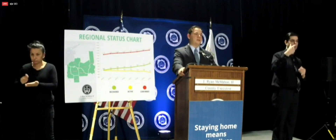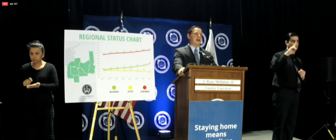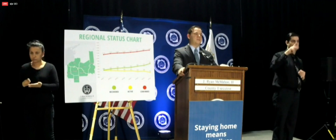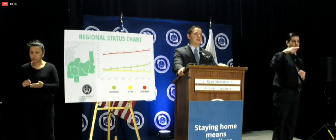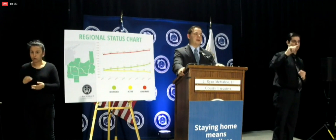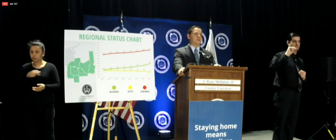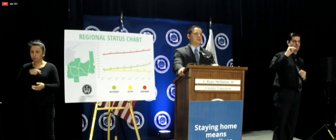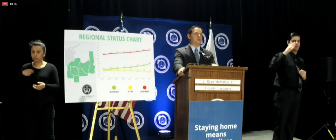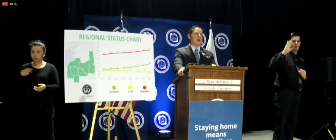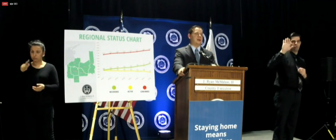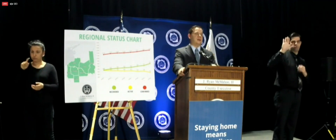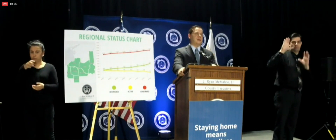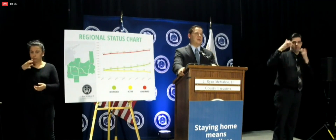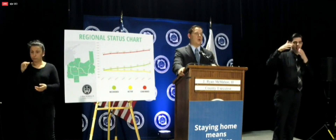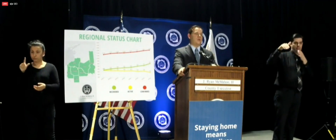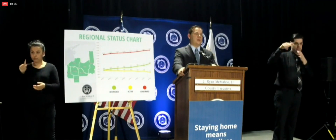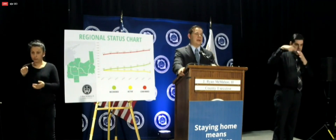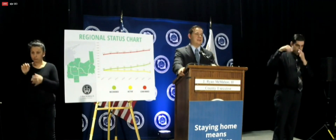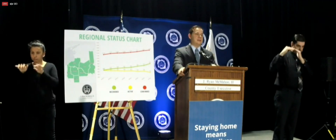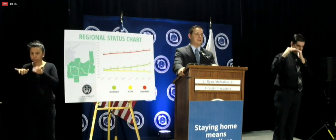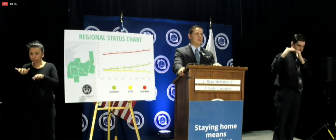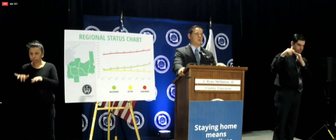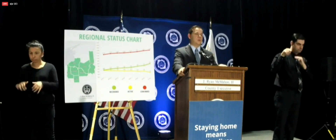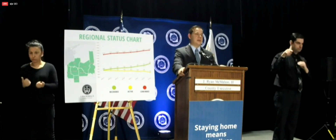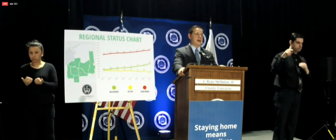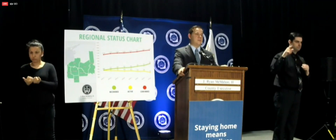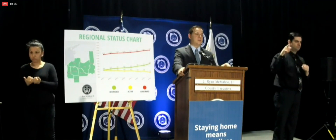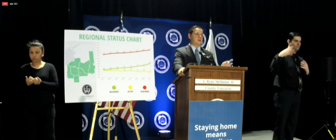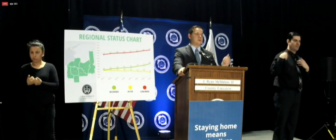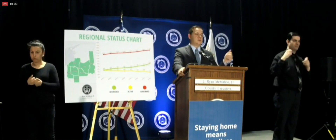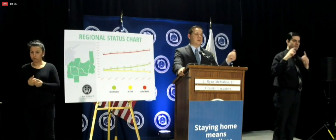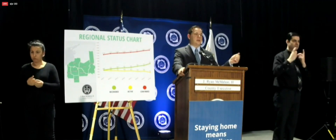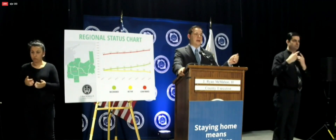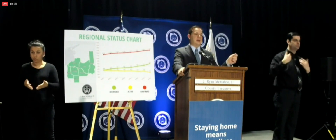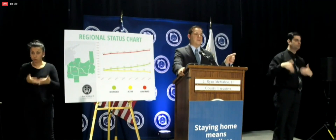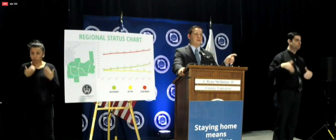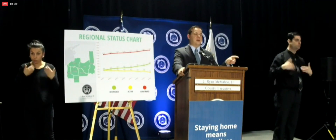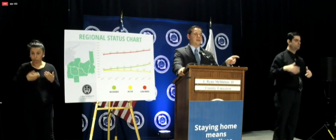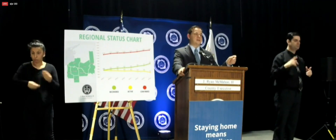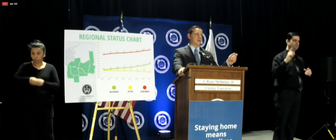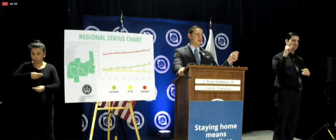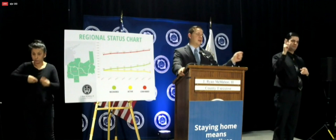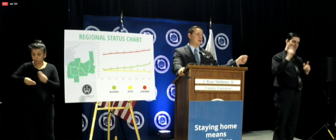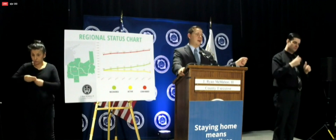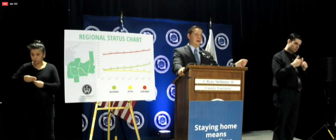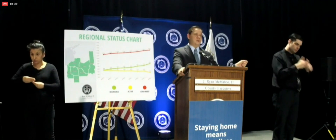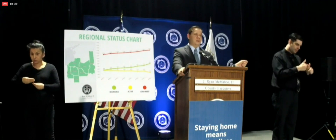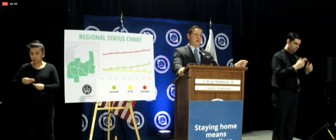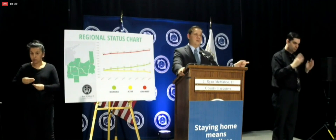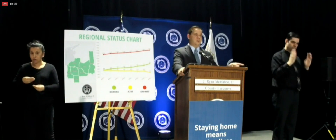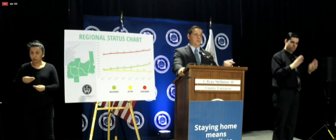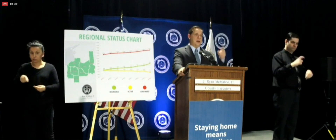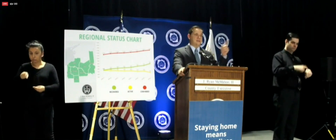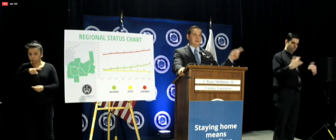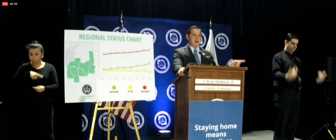WITH STUFF ON PAPER, AND Dr. GUPTA AND HER TEAM AND COLLEAGUES LOOK AT IT BECAUSE IT IS ALL ABOUT THEM BEING ABLE TO TRACK COVID-19 IN REAL-TIME, SO,